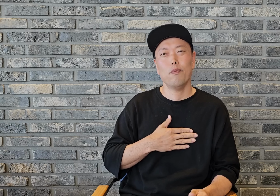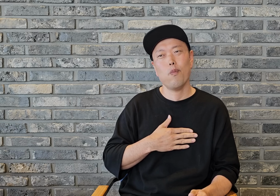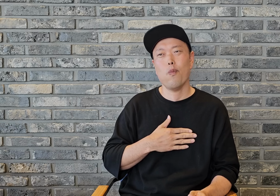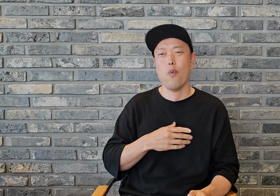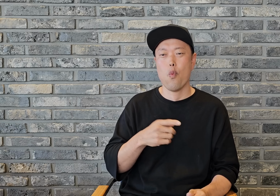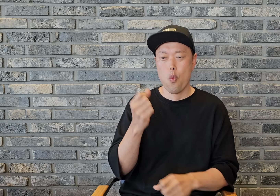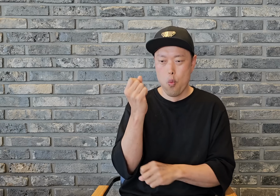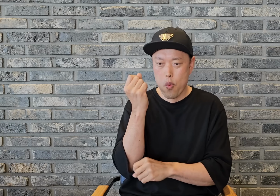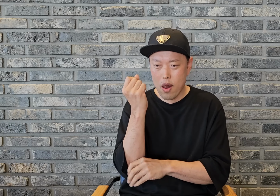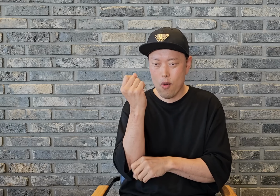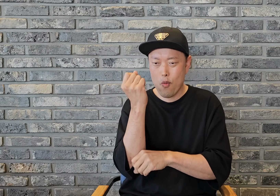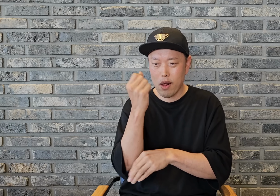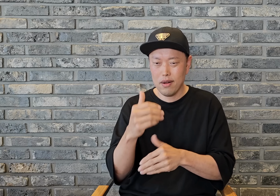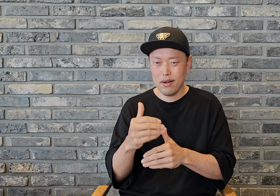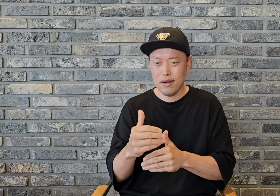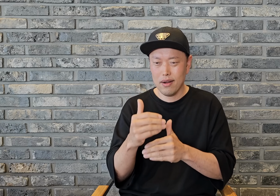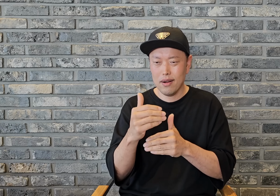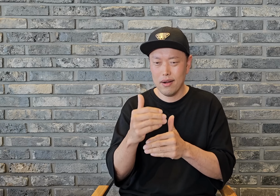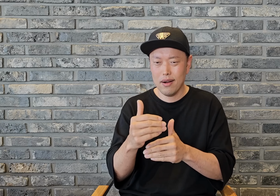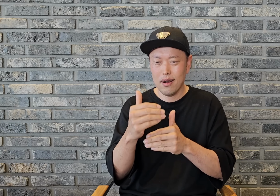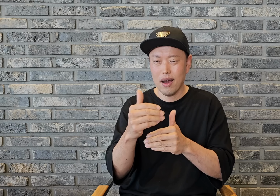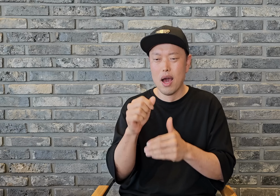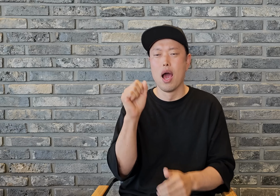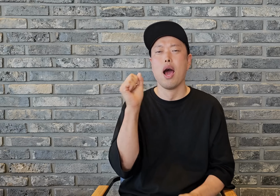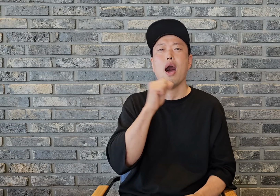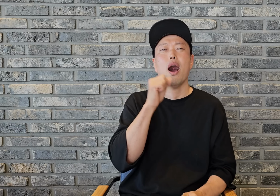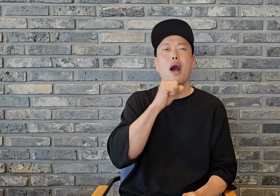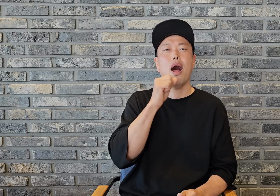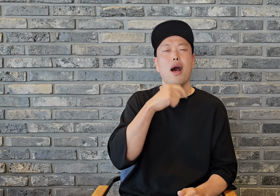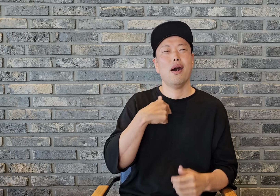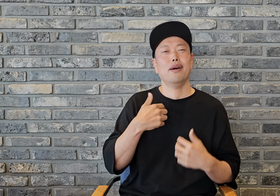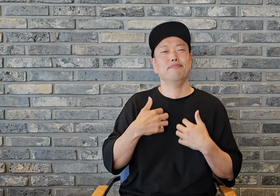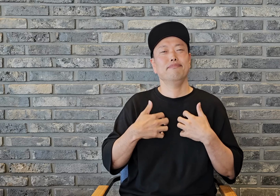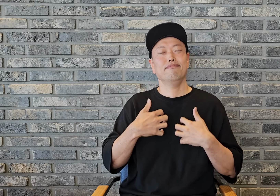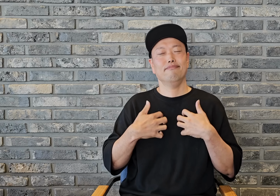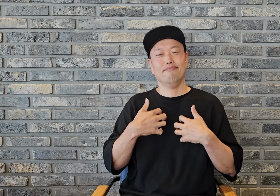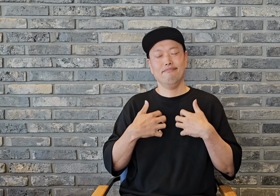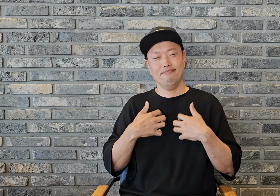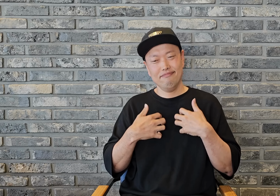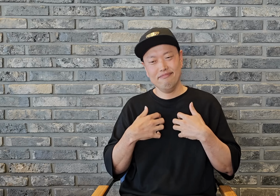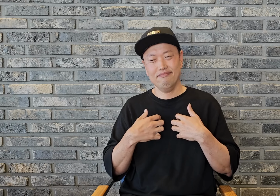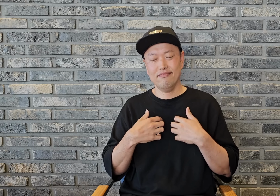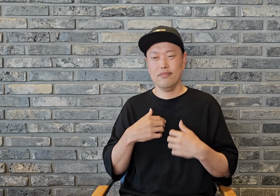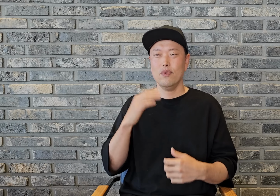interested in learning more and studying the principles.